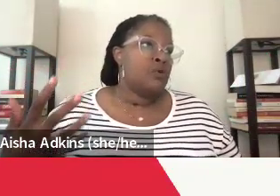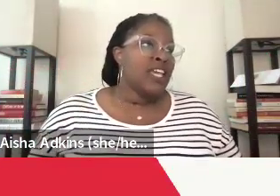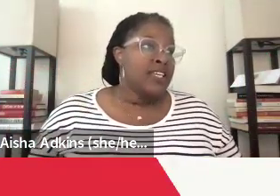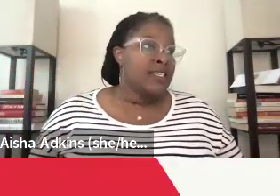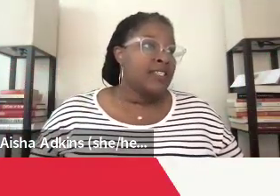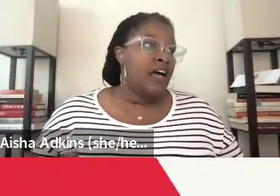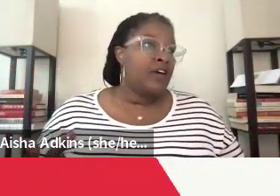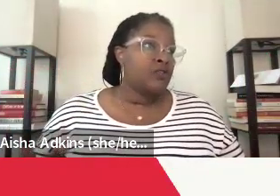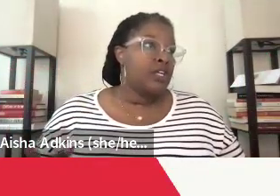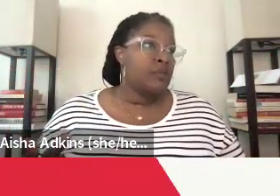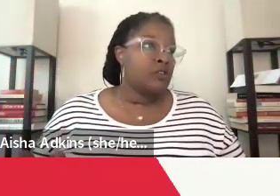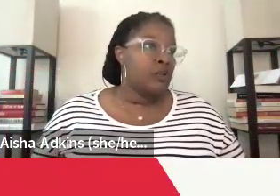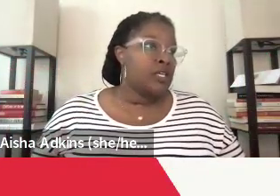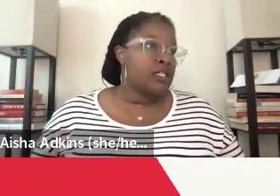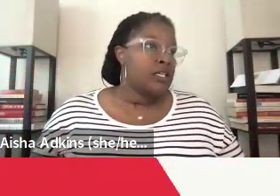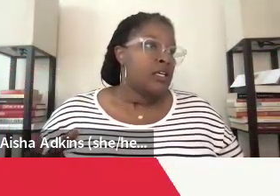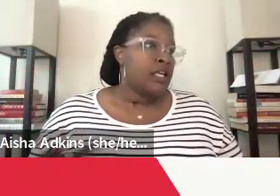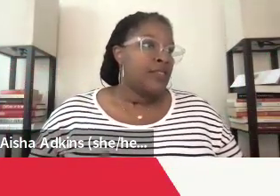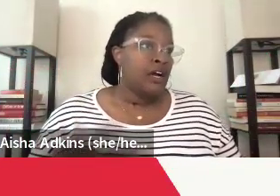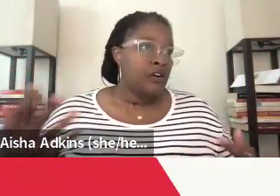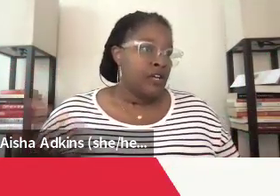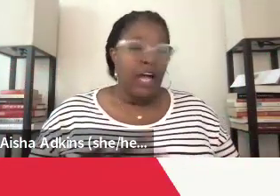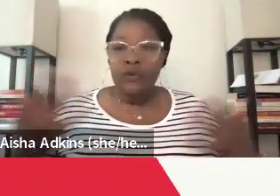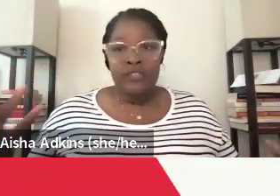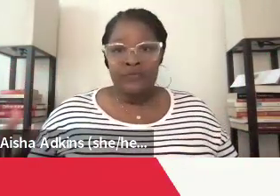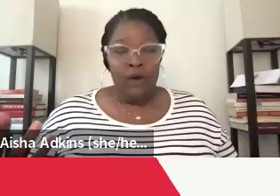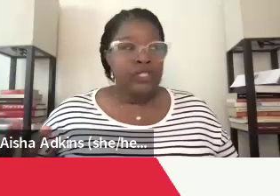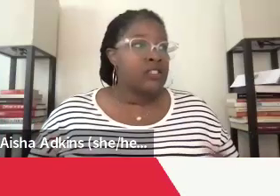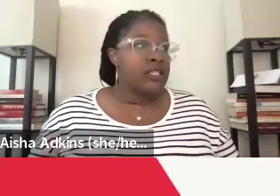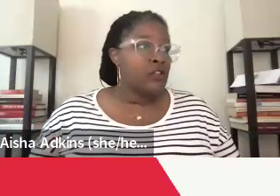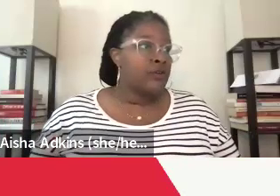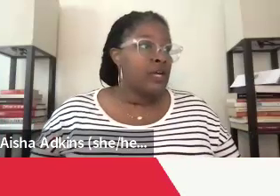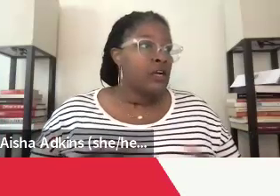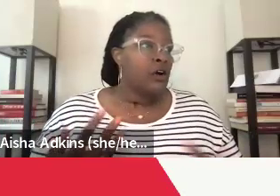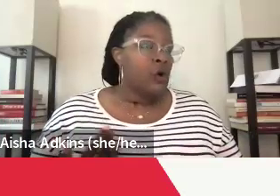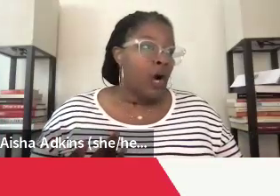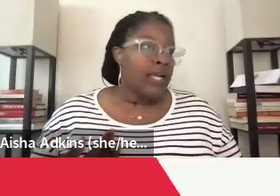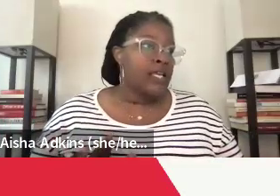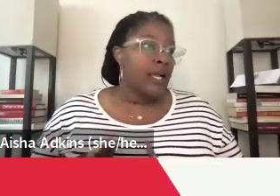most cases of untreated mental illness in the hundreds of thousands include, Hawaii,